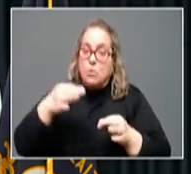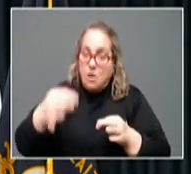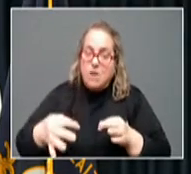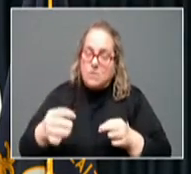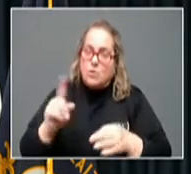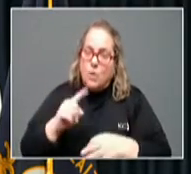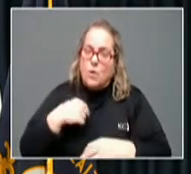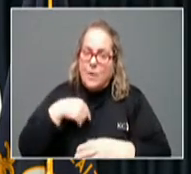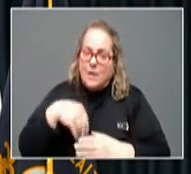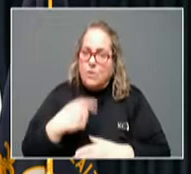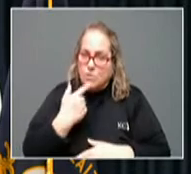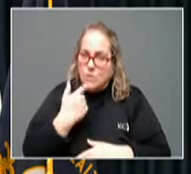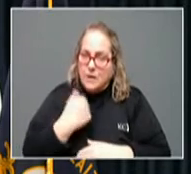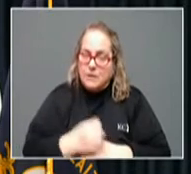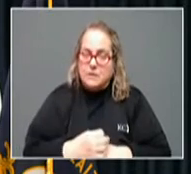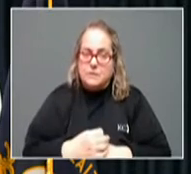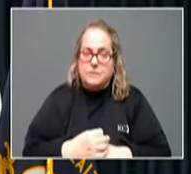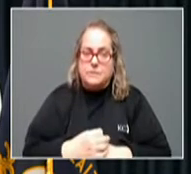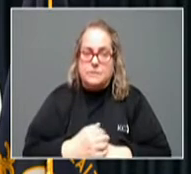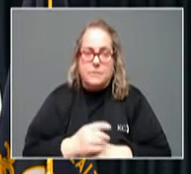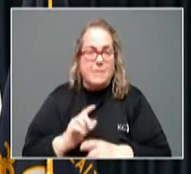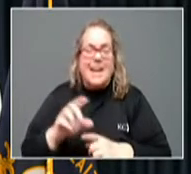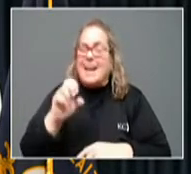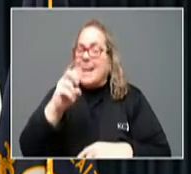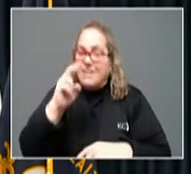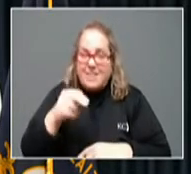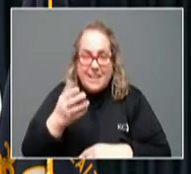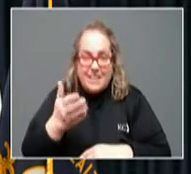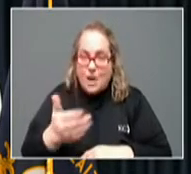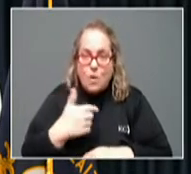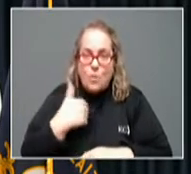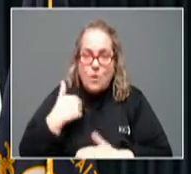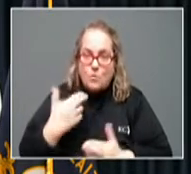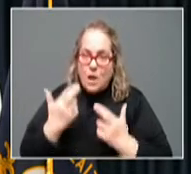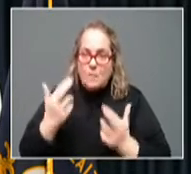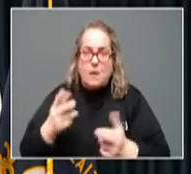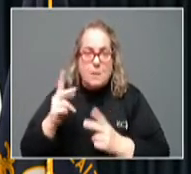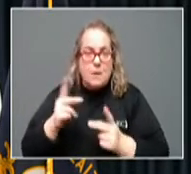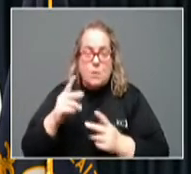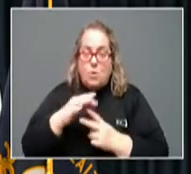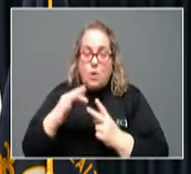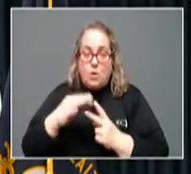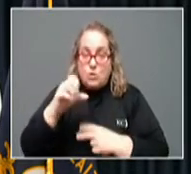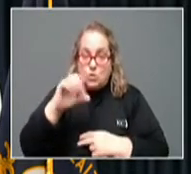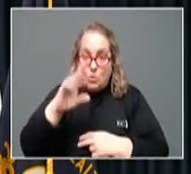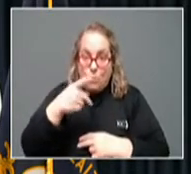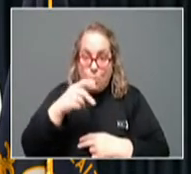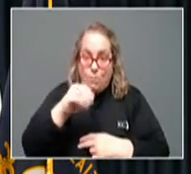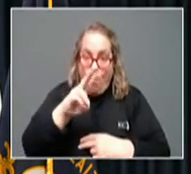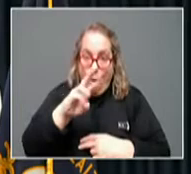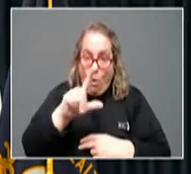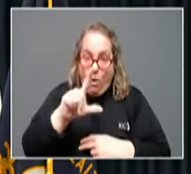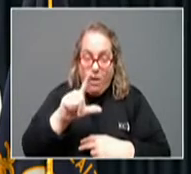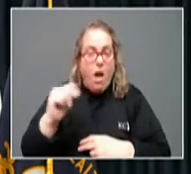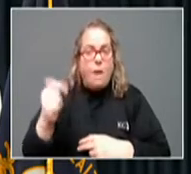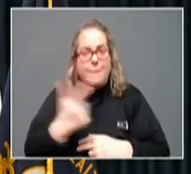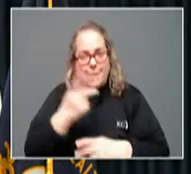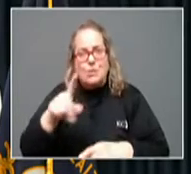Um, but even there we've, we've recommended that people, whether it's the Super Bowl, have everybody vaccinated, try to get everybody tested